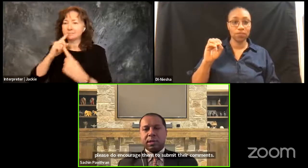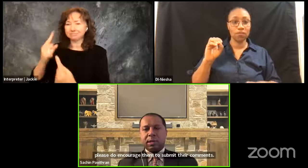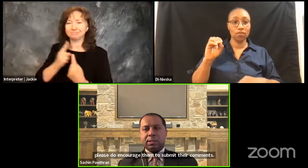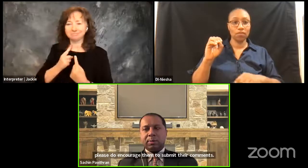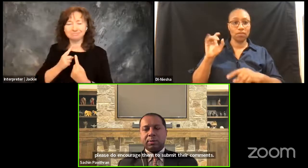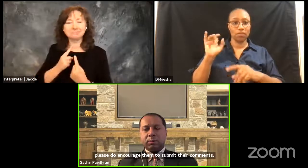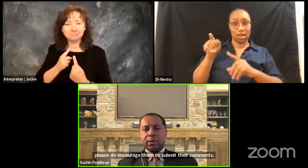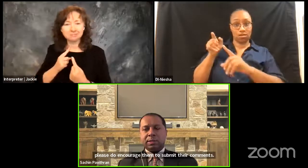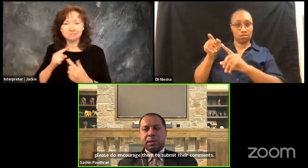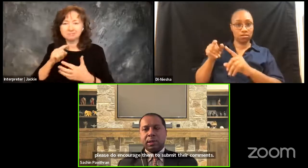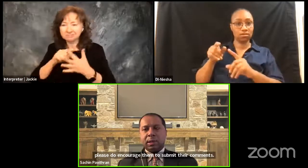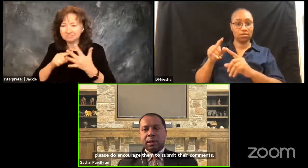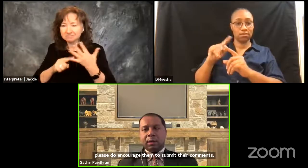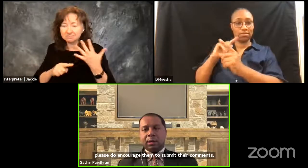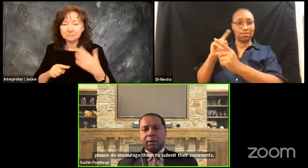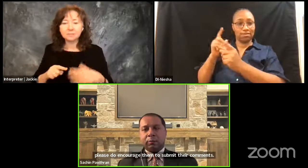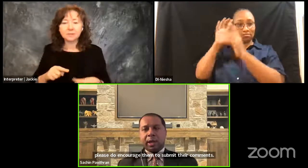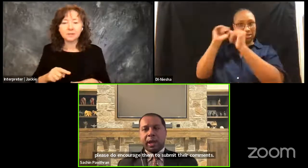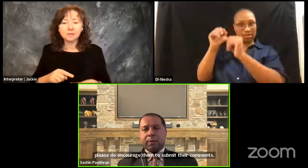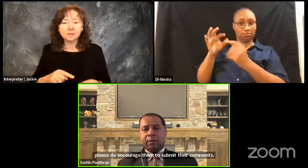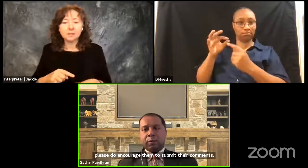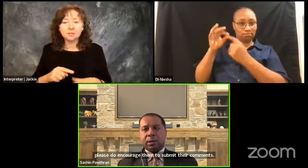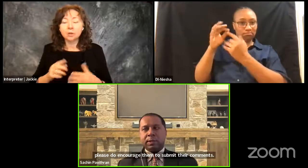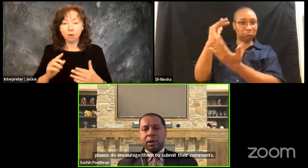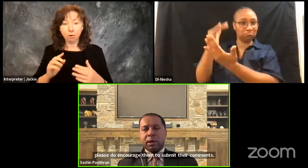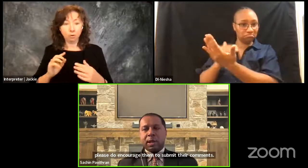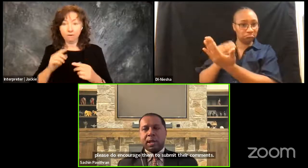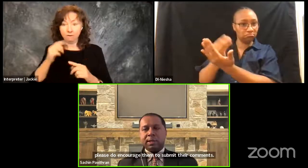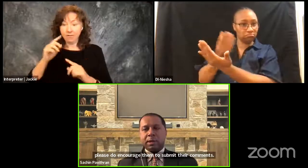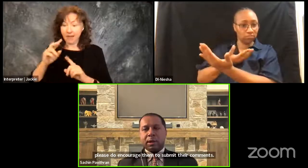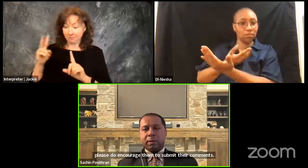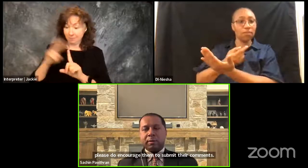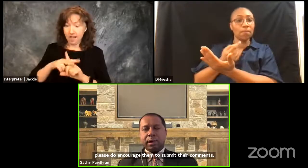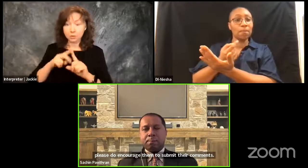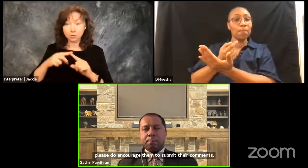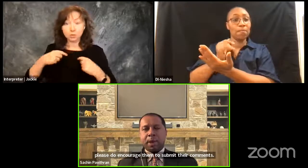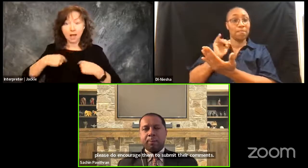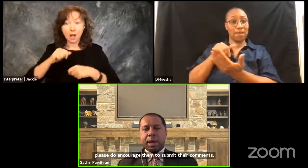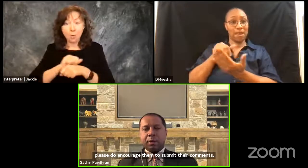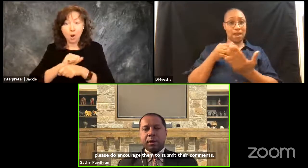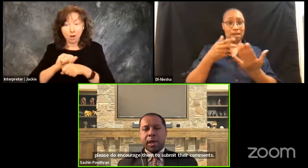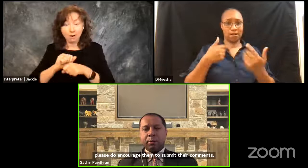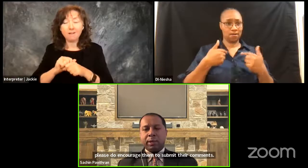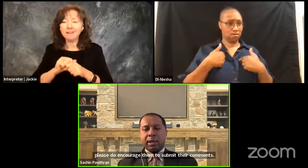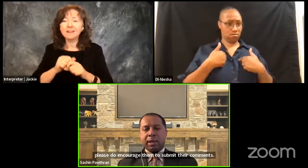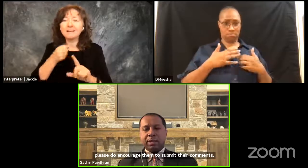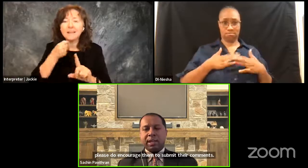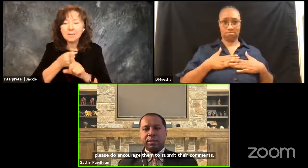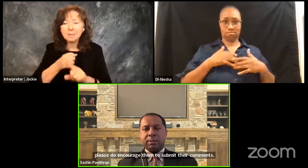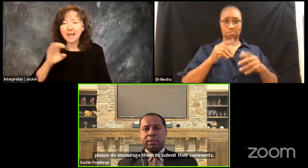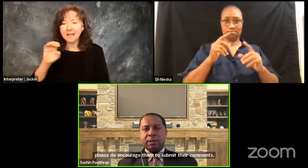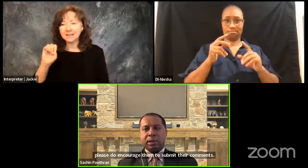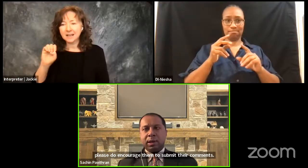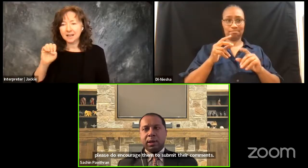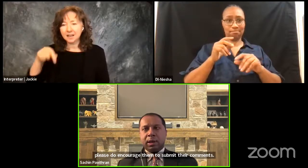some of the ones that we have been focusing on has direct impact on equity and accessibility